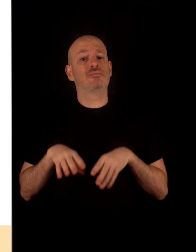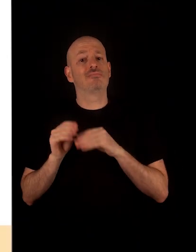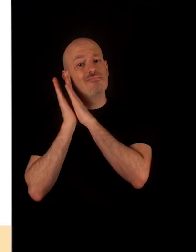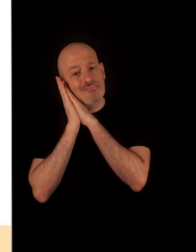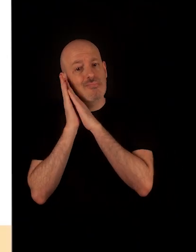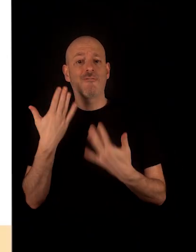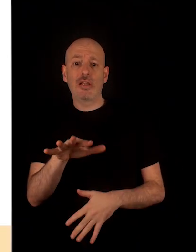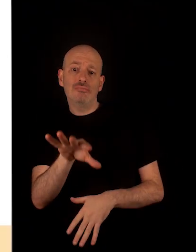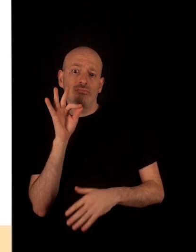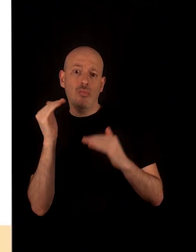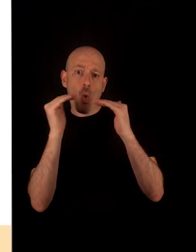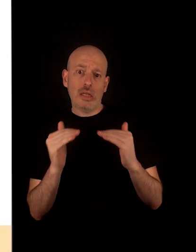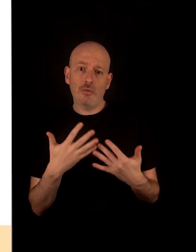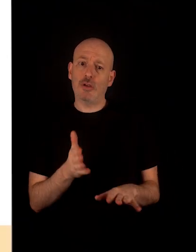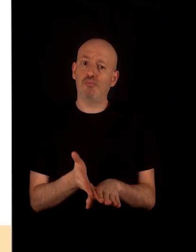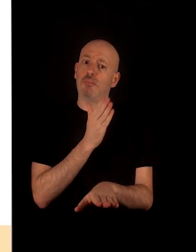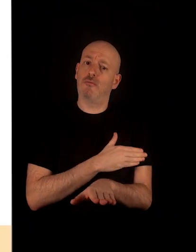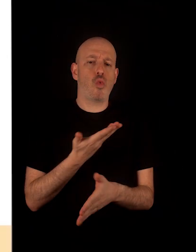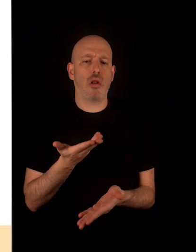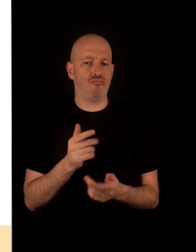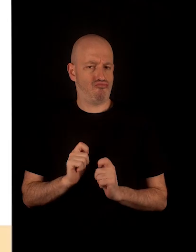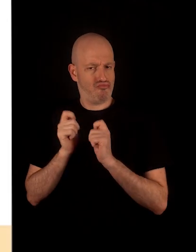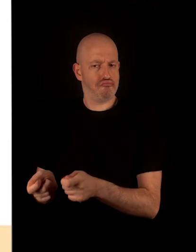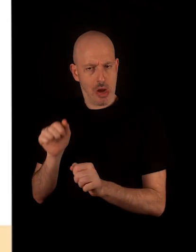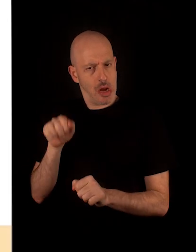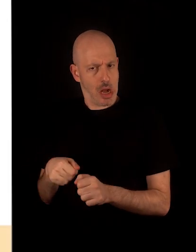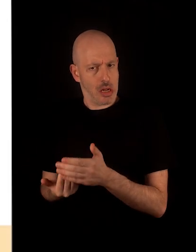that we receive many times is about reapplication.